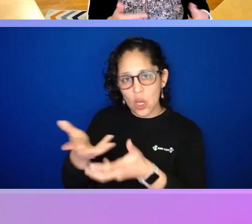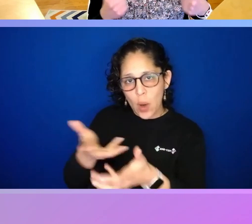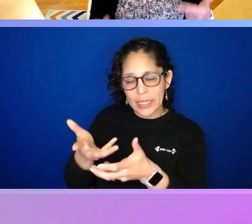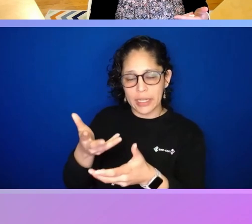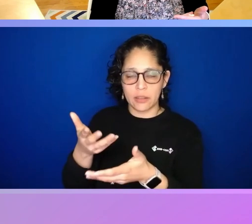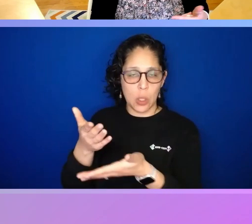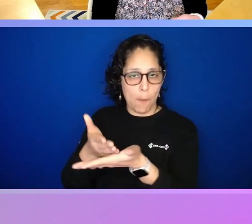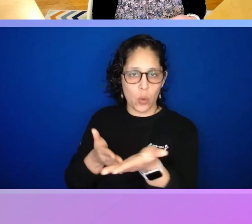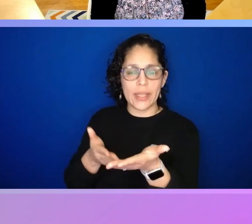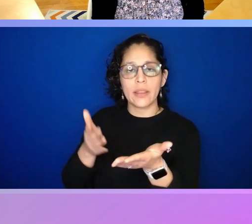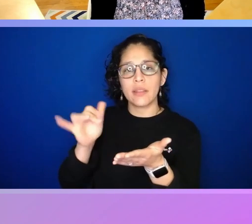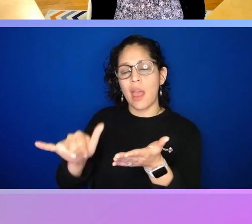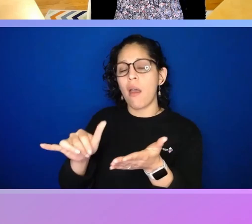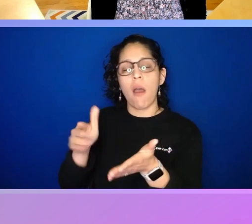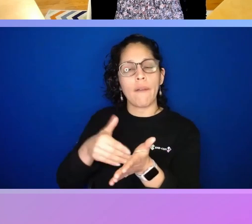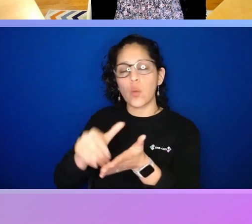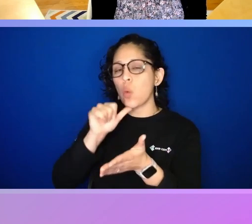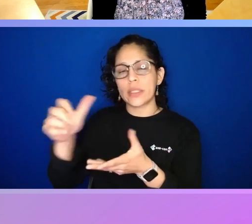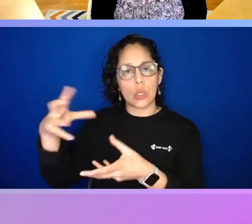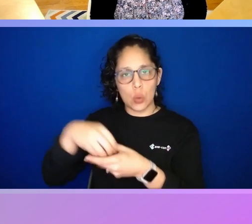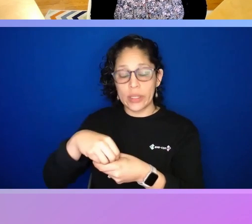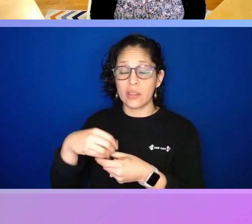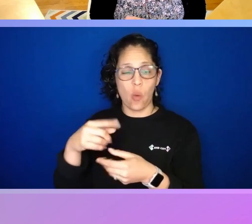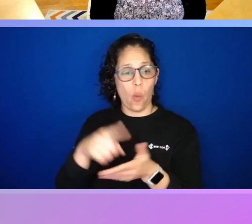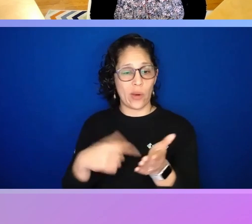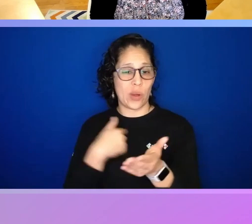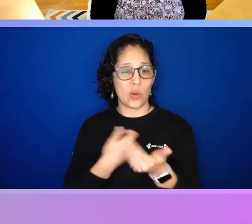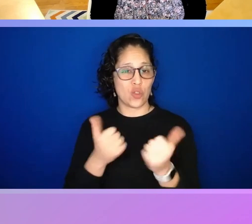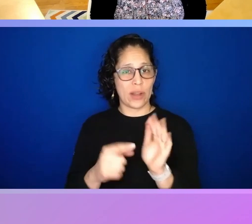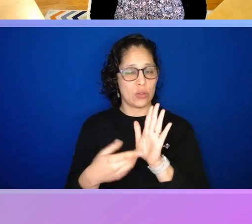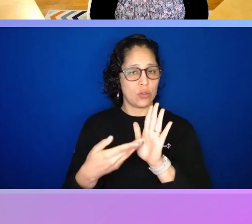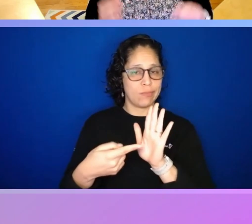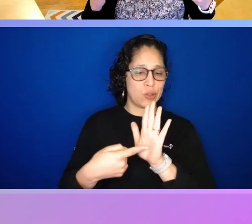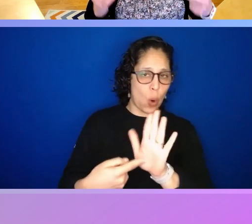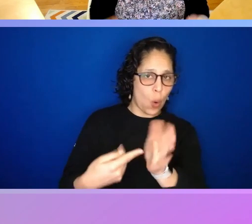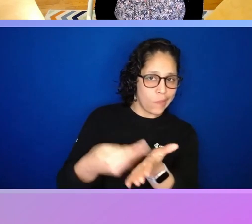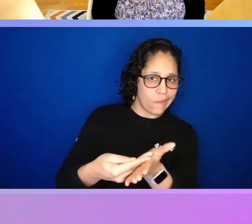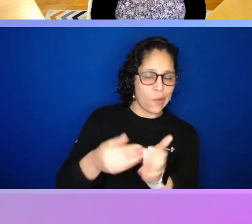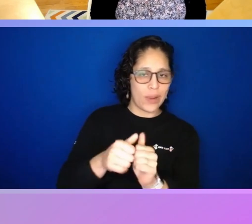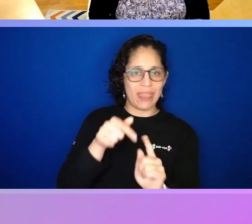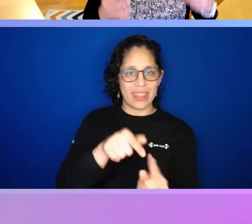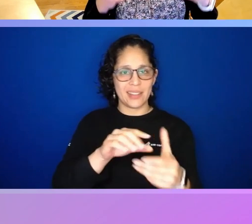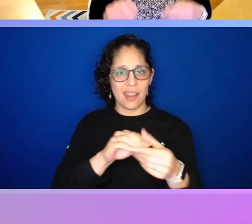to work best together. So on this one the color contrast annotations, I